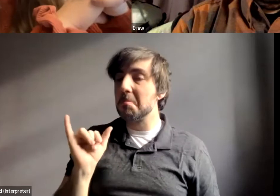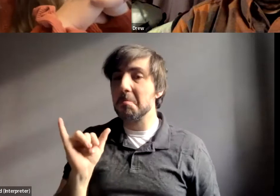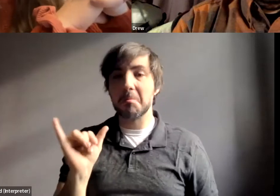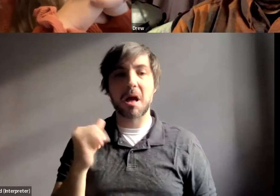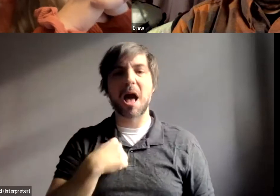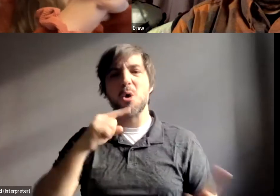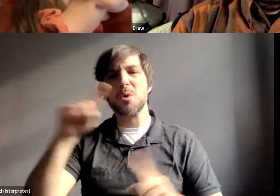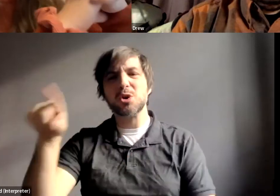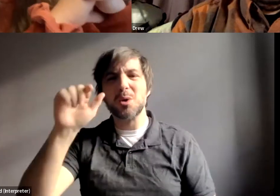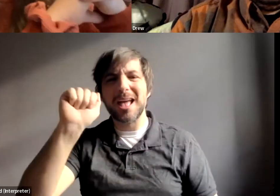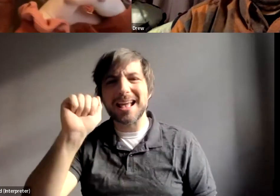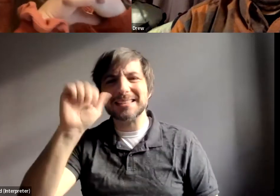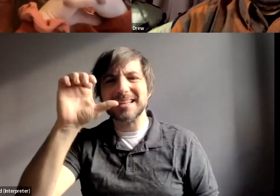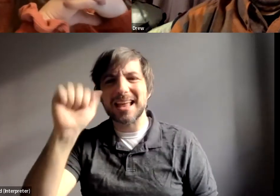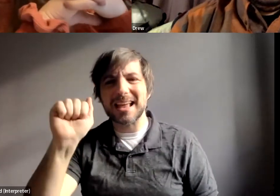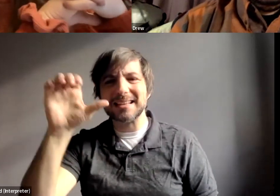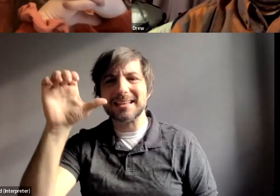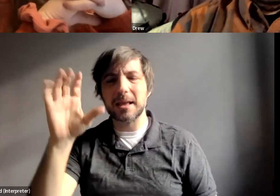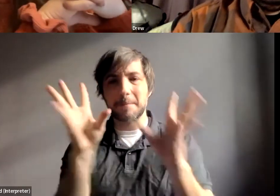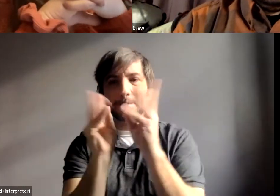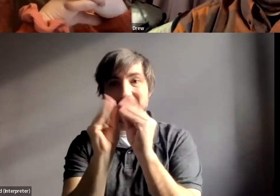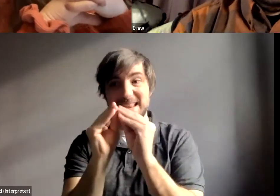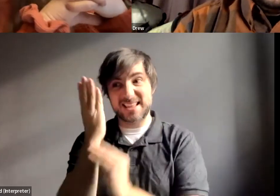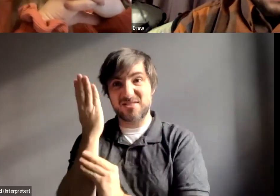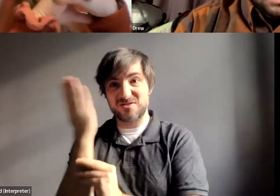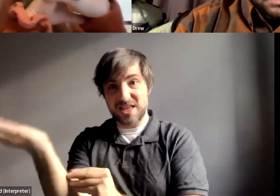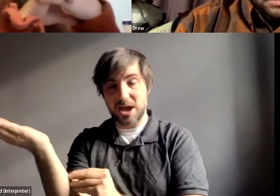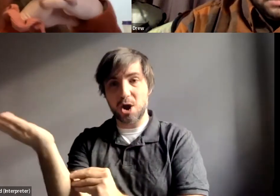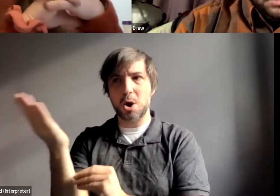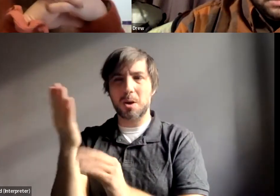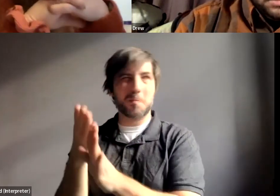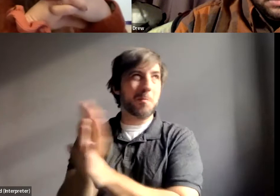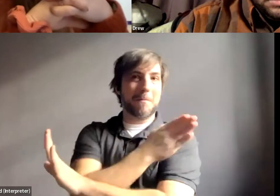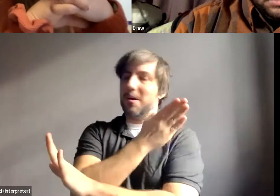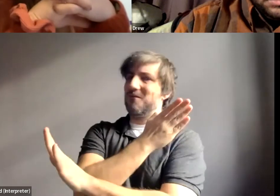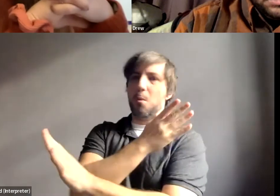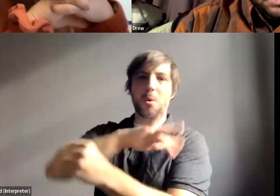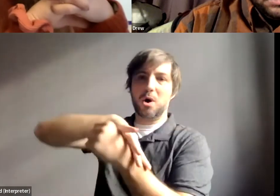ACAC meeting there in the day s before Covid. If you are ever out there